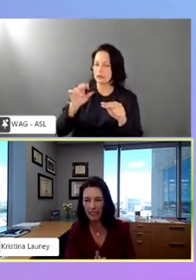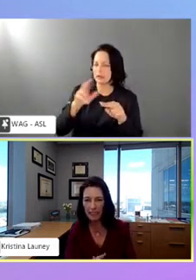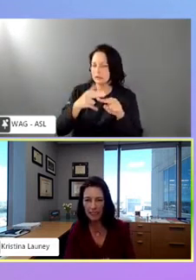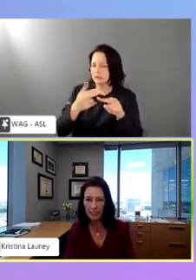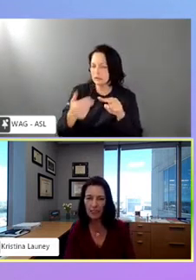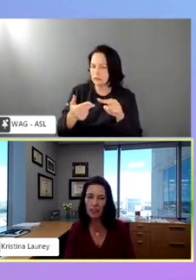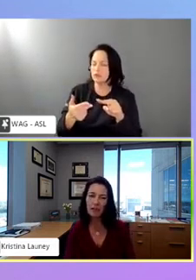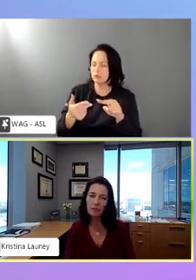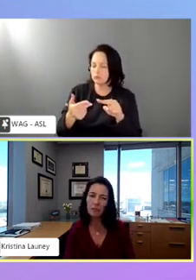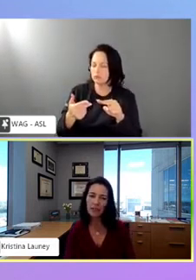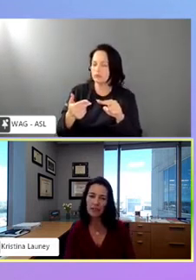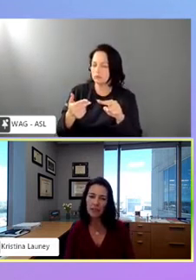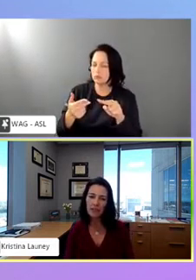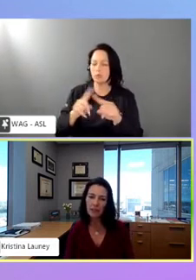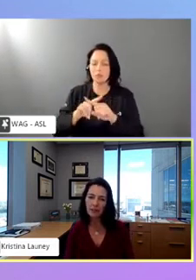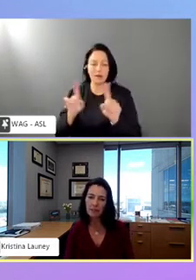we saw a decrease. We saw 1%